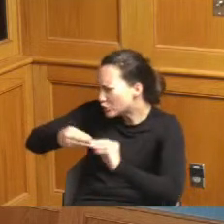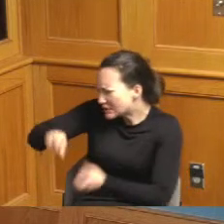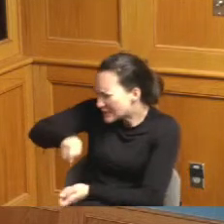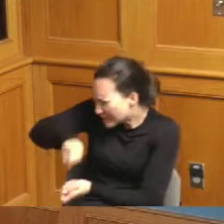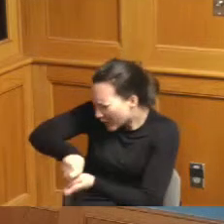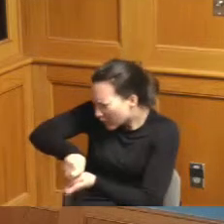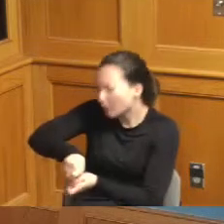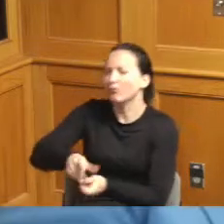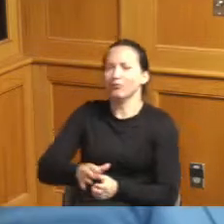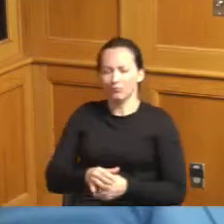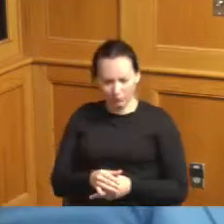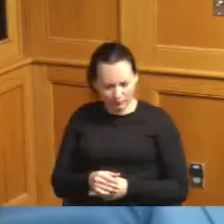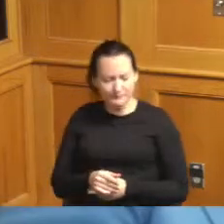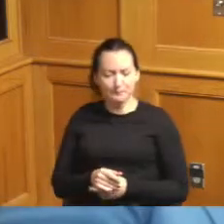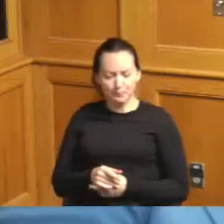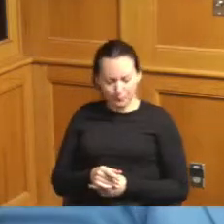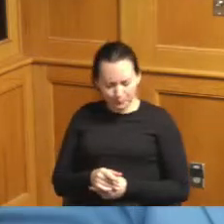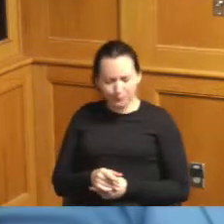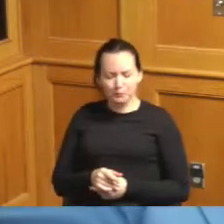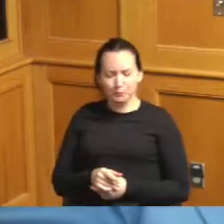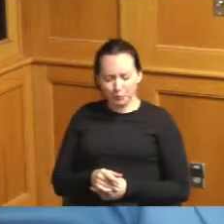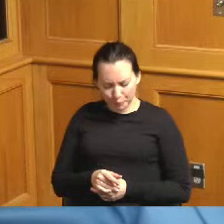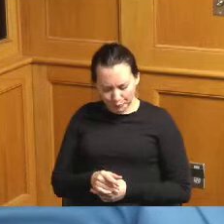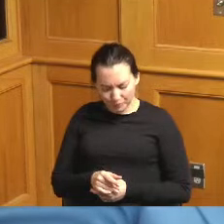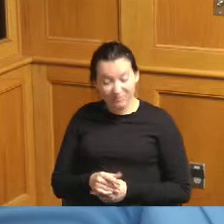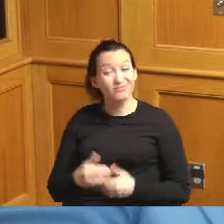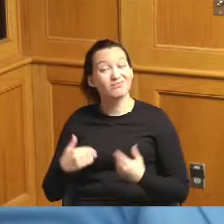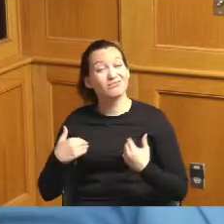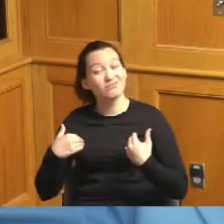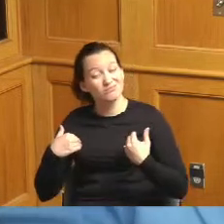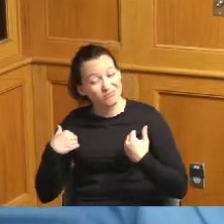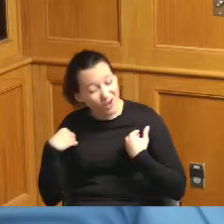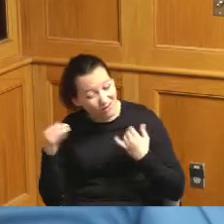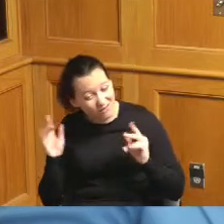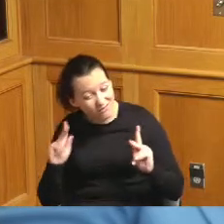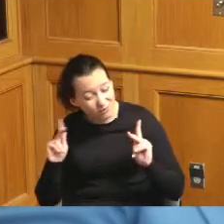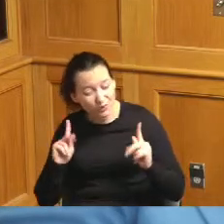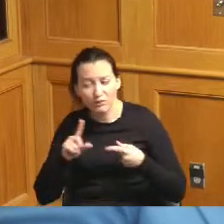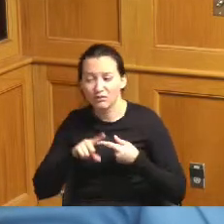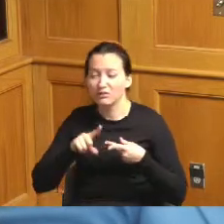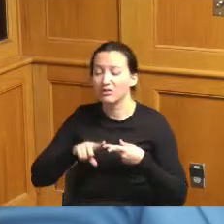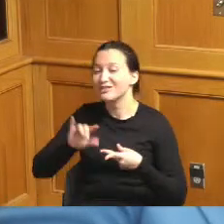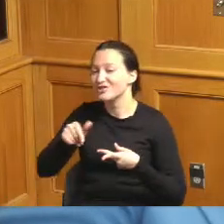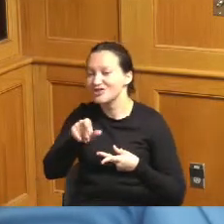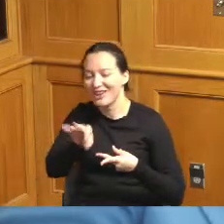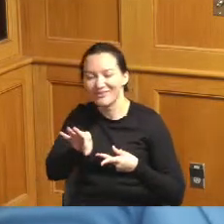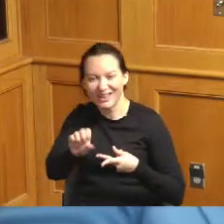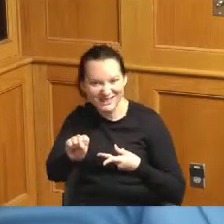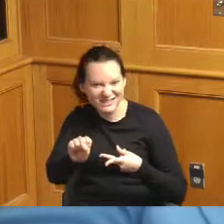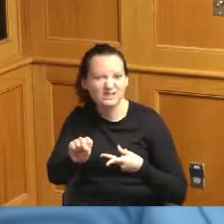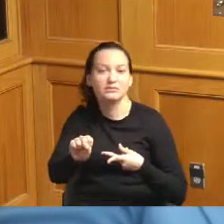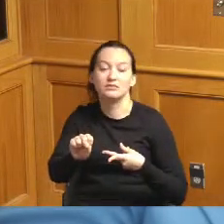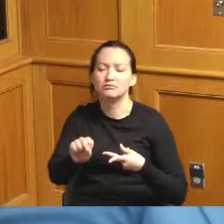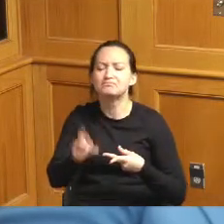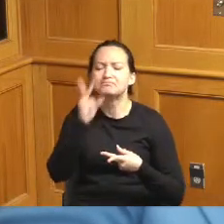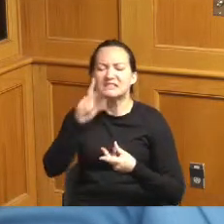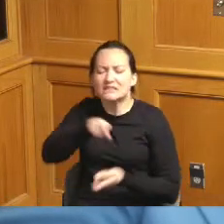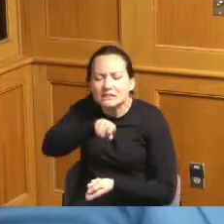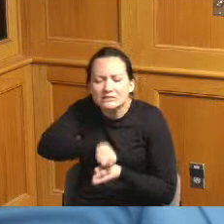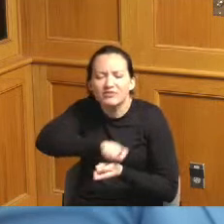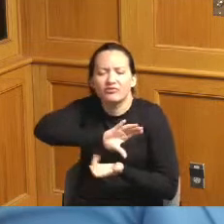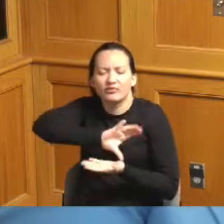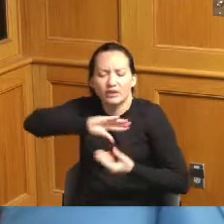I know with both Juvenile and Jobs and Family Services I like to see the number of what what